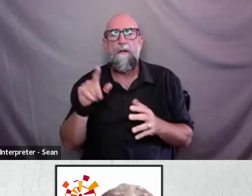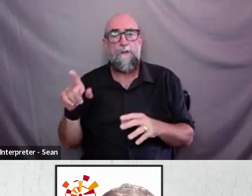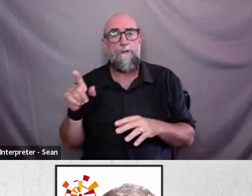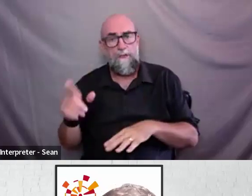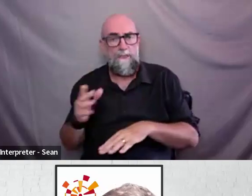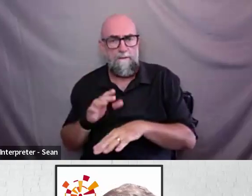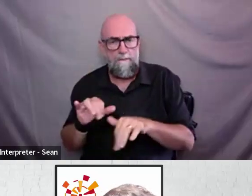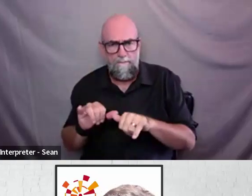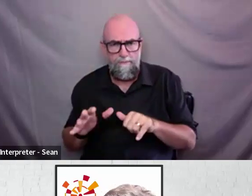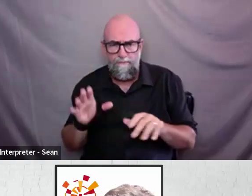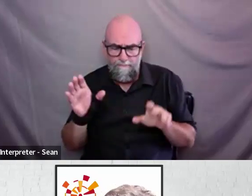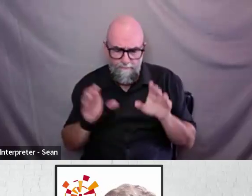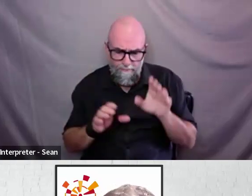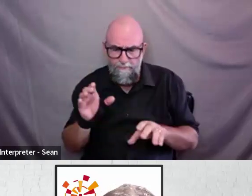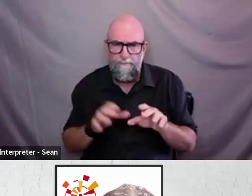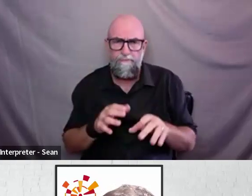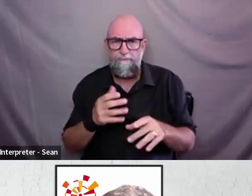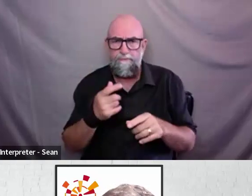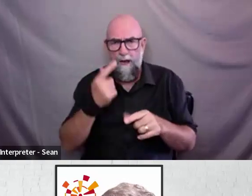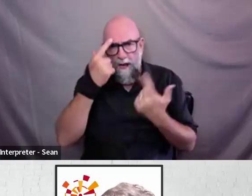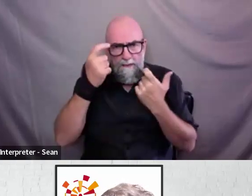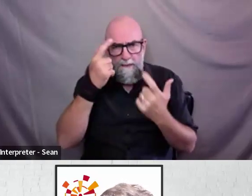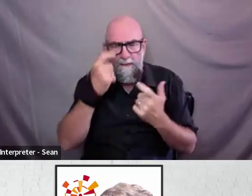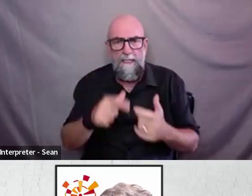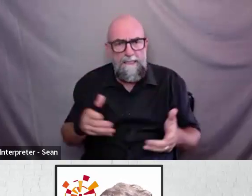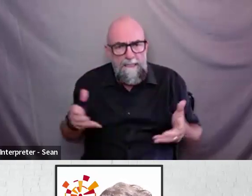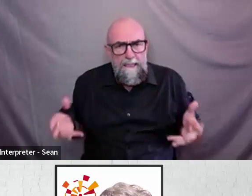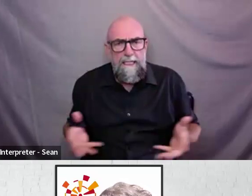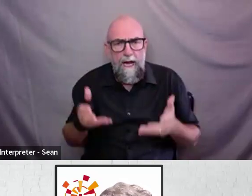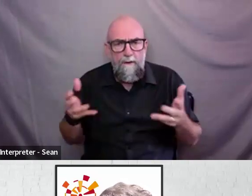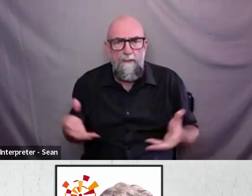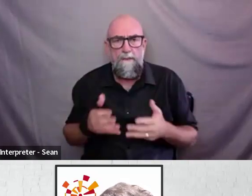we are planning a saltwater tour , from where she lives in Sydney up to